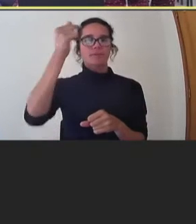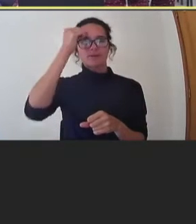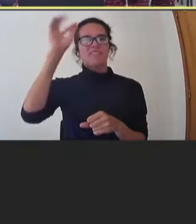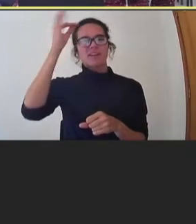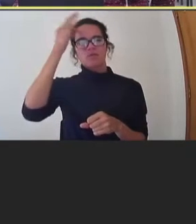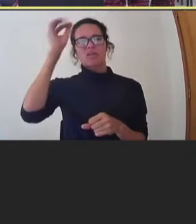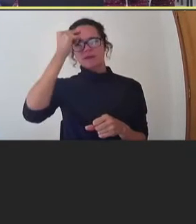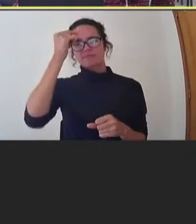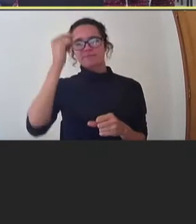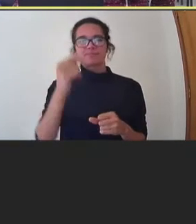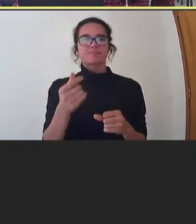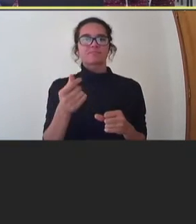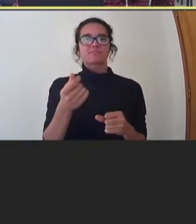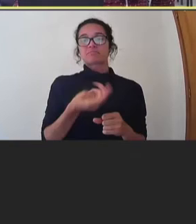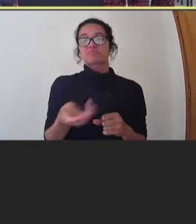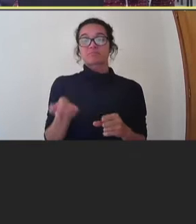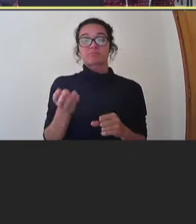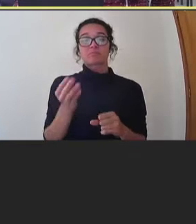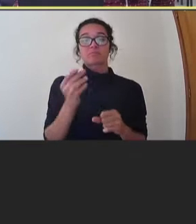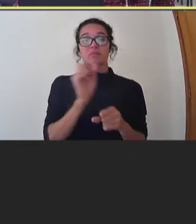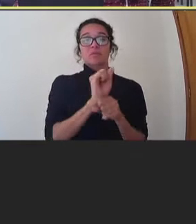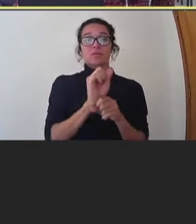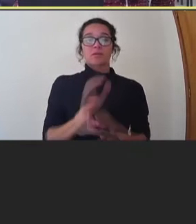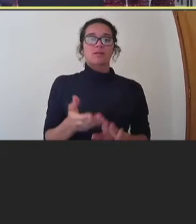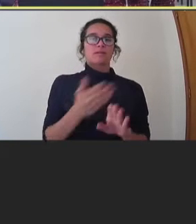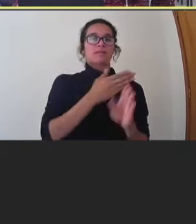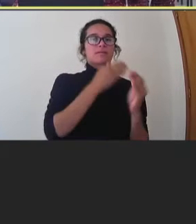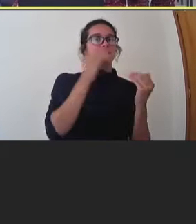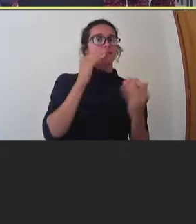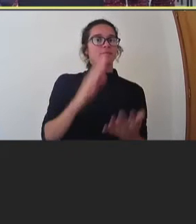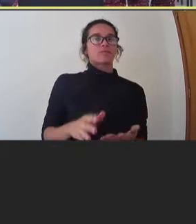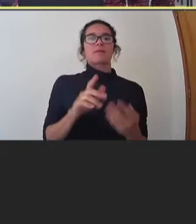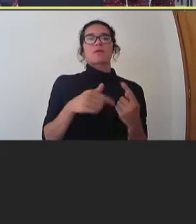information about their personal, professional, and financial interests. Each voting member's